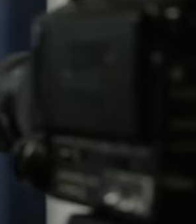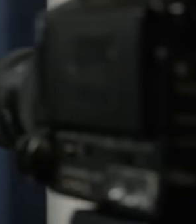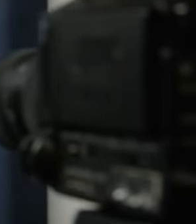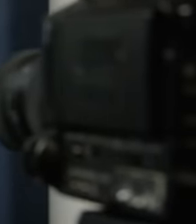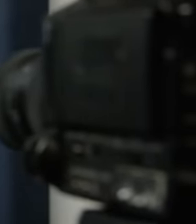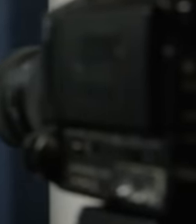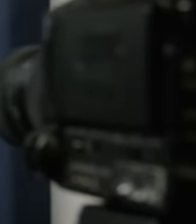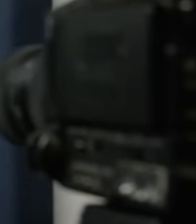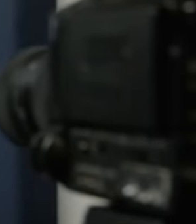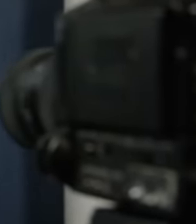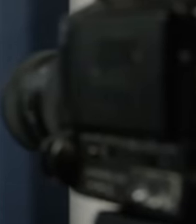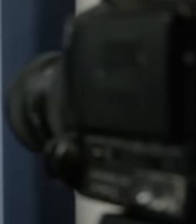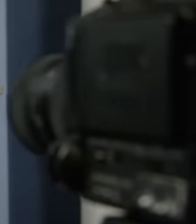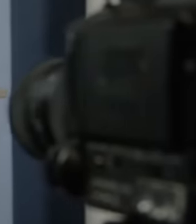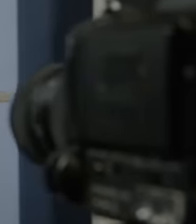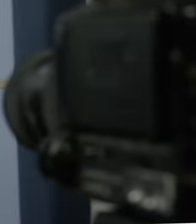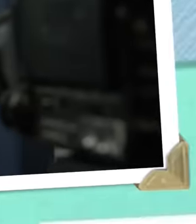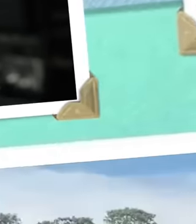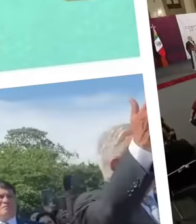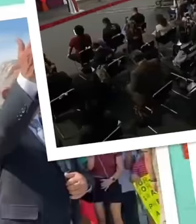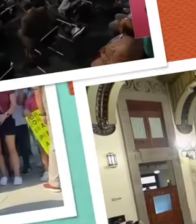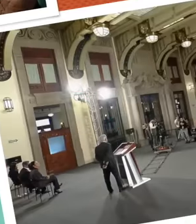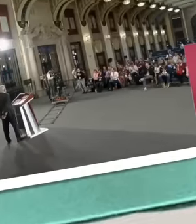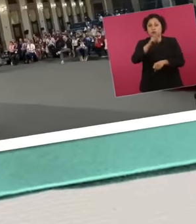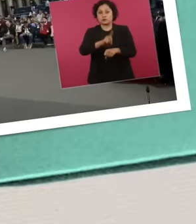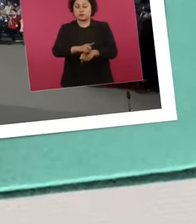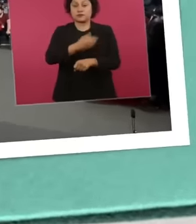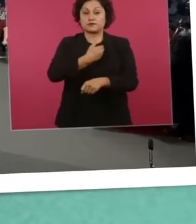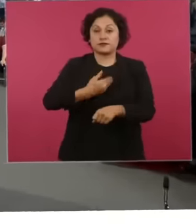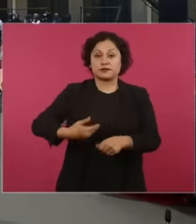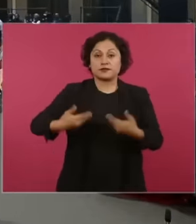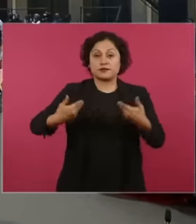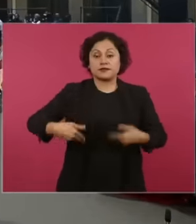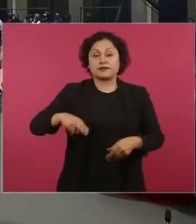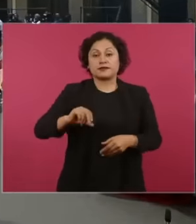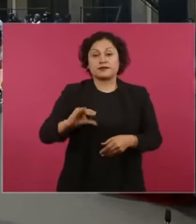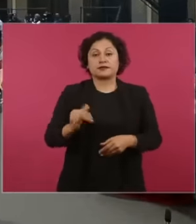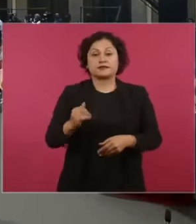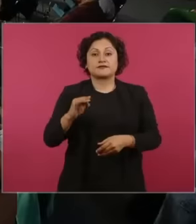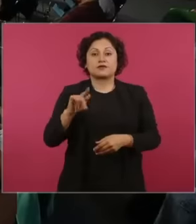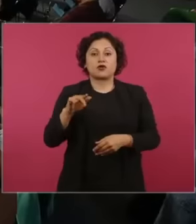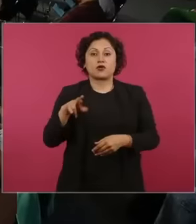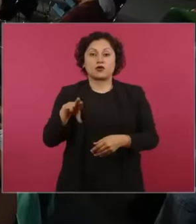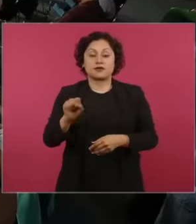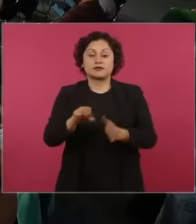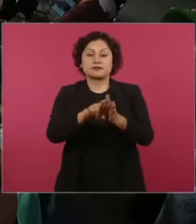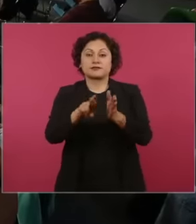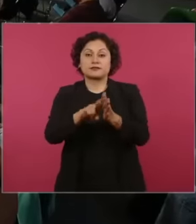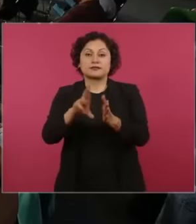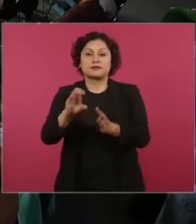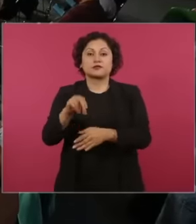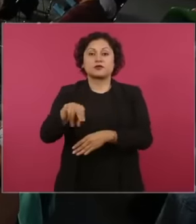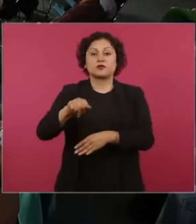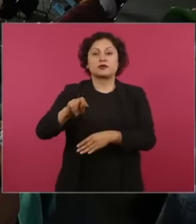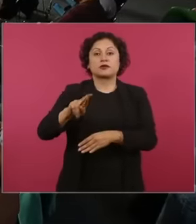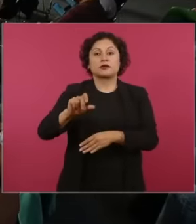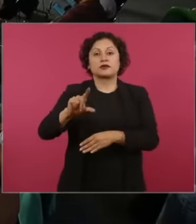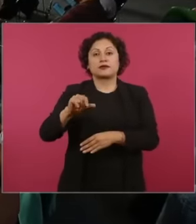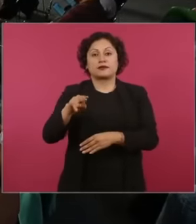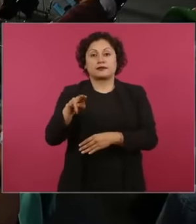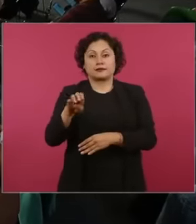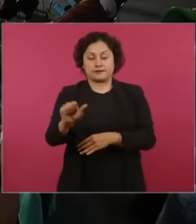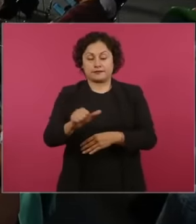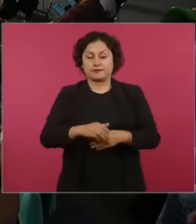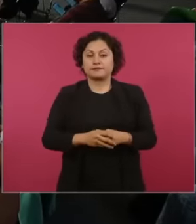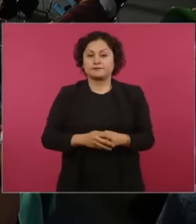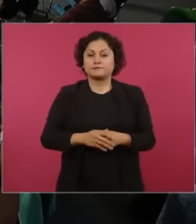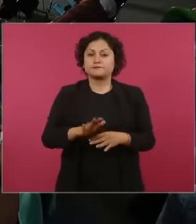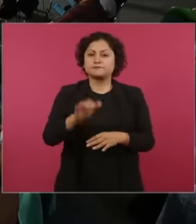think, President yesterday addressed a little this issue of the report presented by the